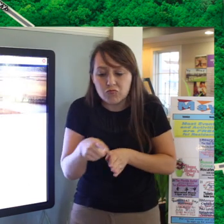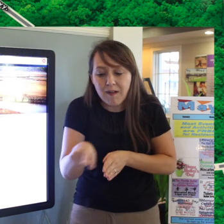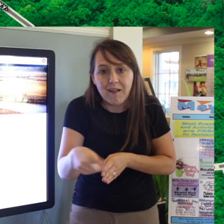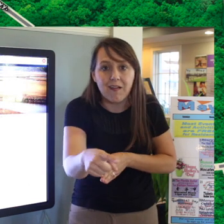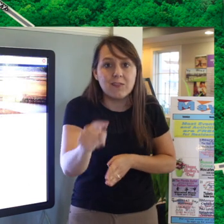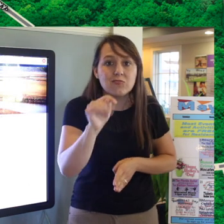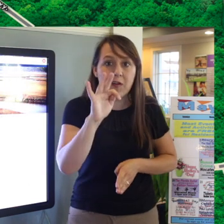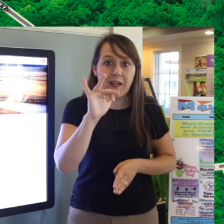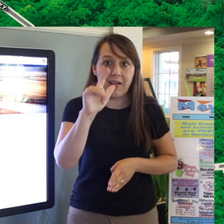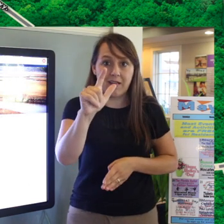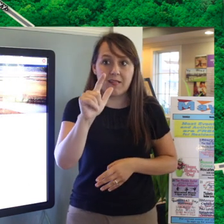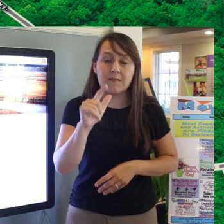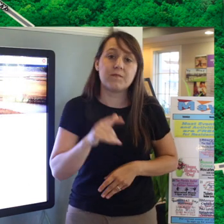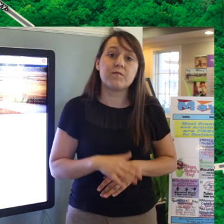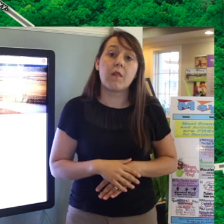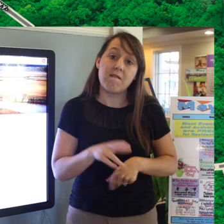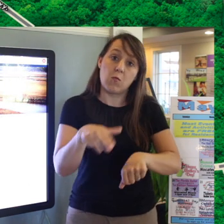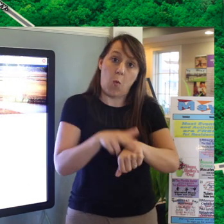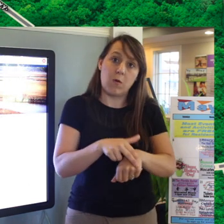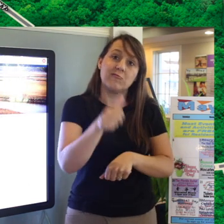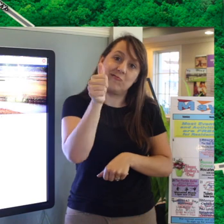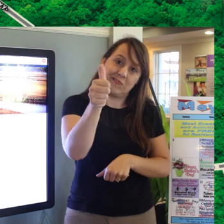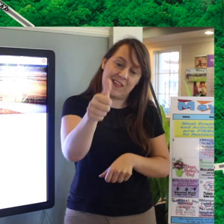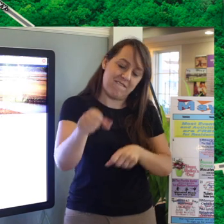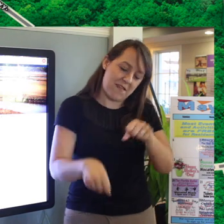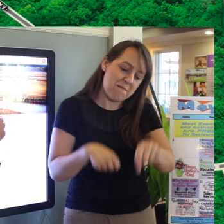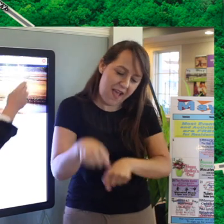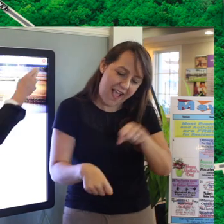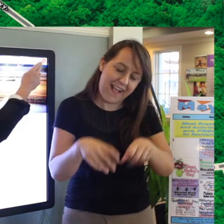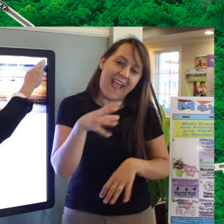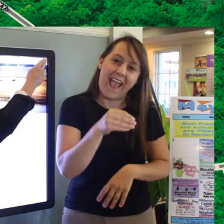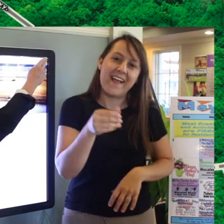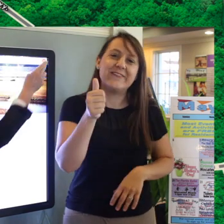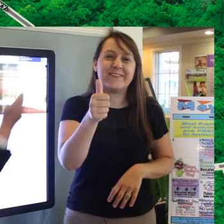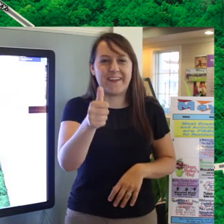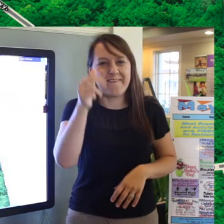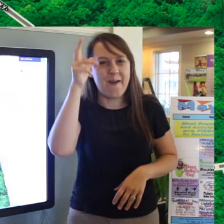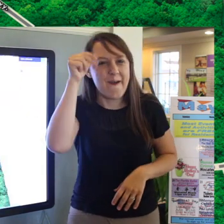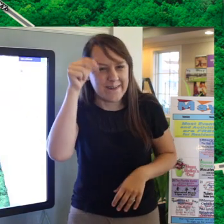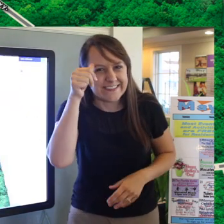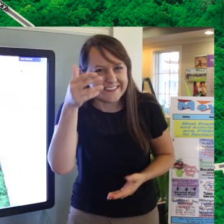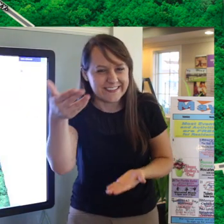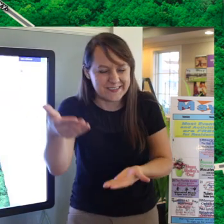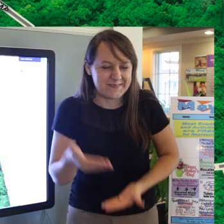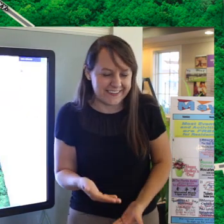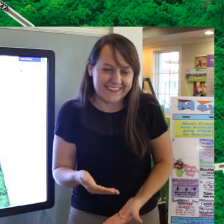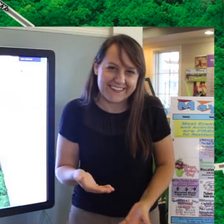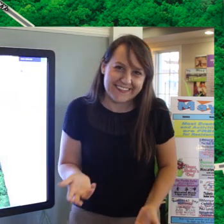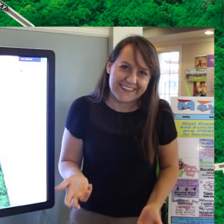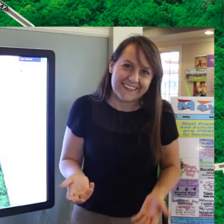Of course, you'd bring your own bike and you bring your own horse